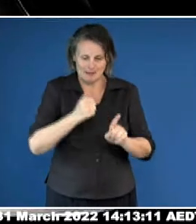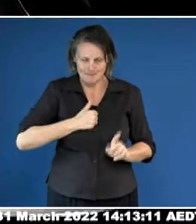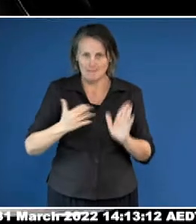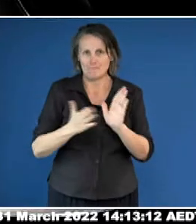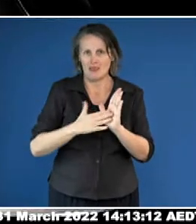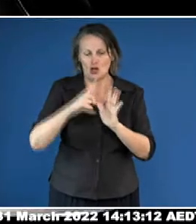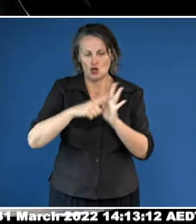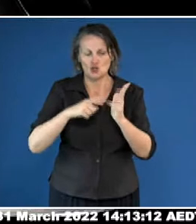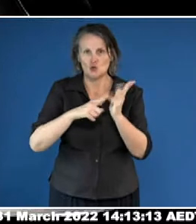as that human face.